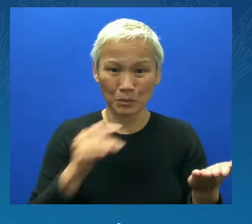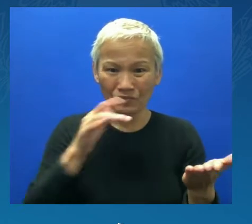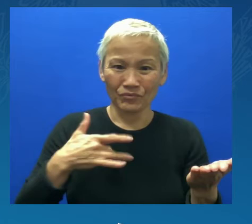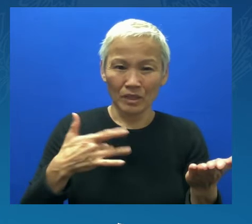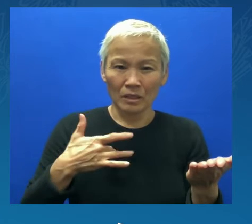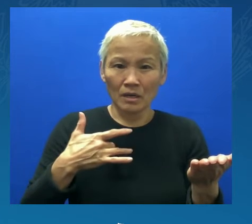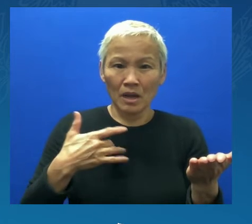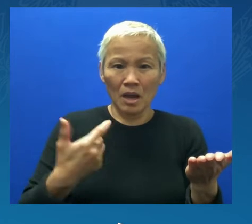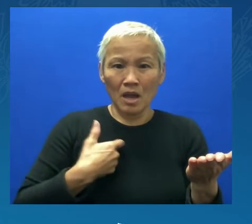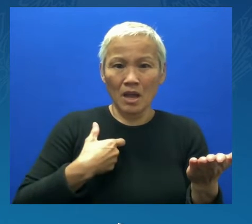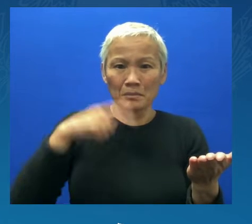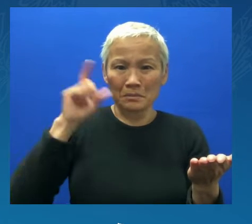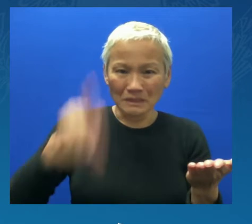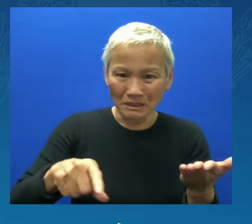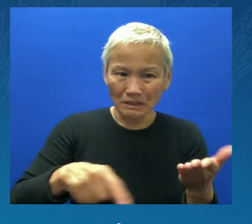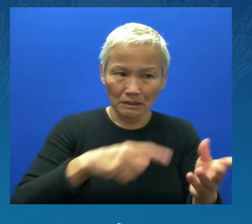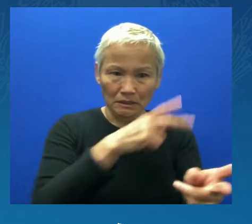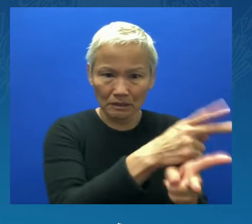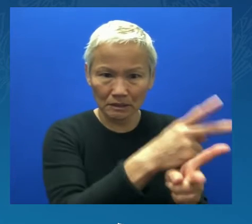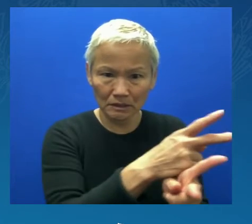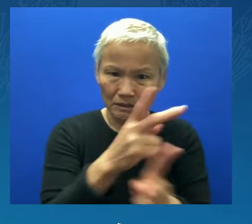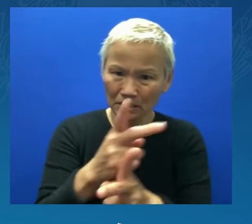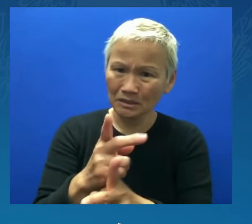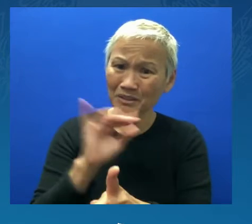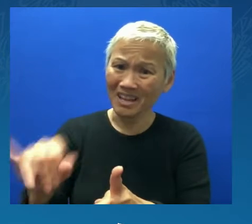in such an important way -- perfect strangers.